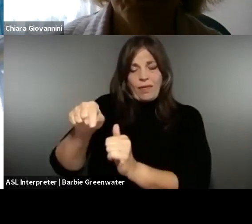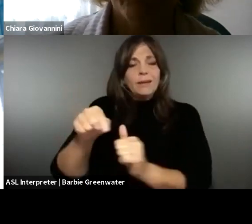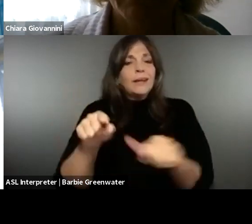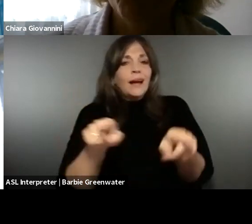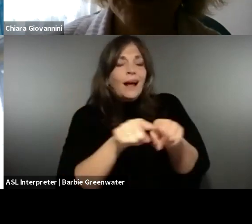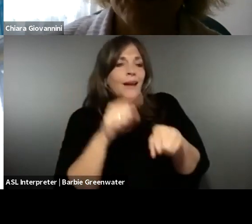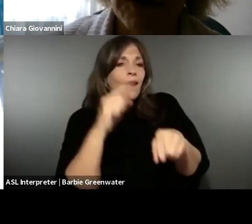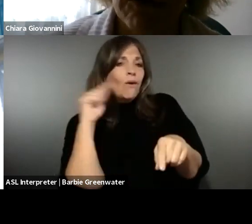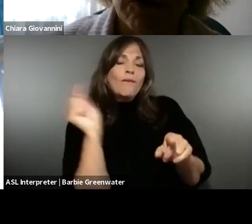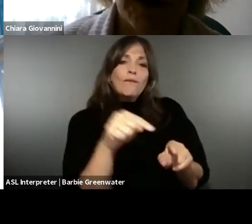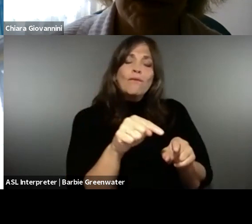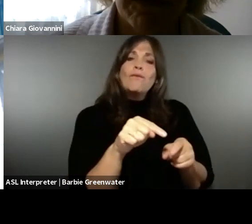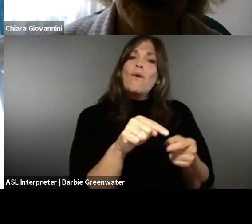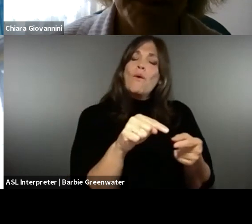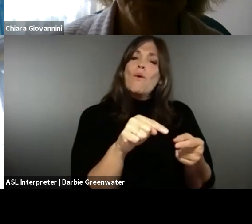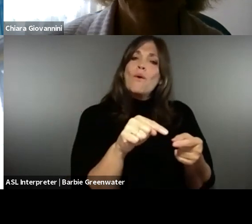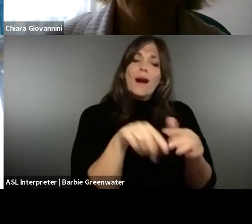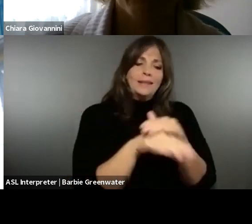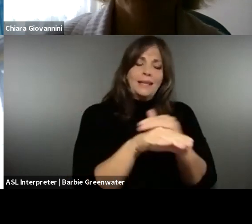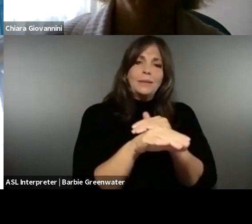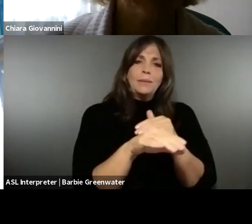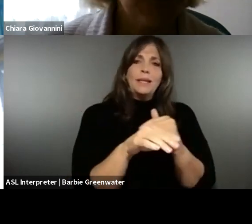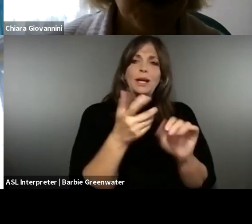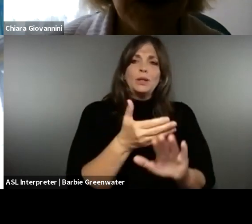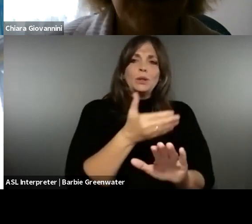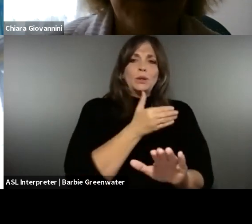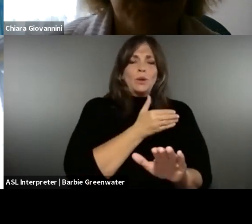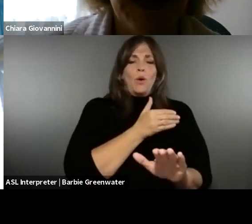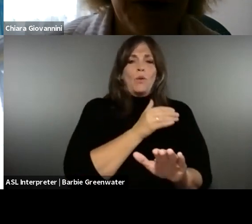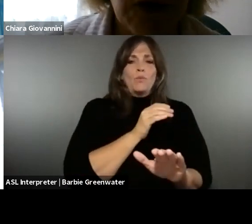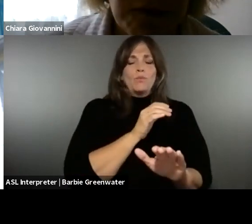the same with the accessibility and we are going to have accessibility